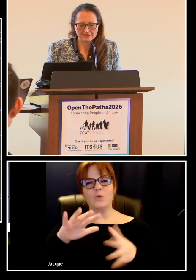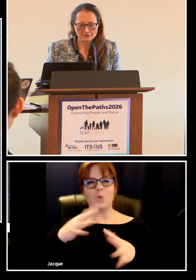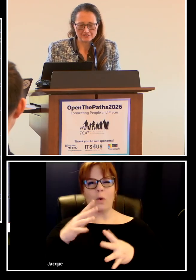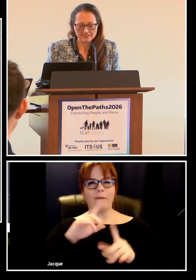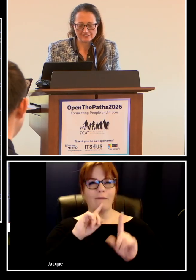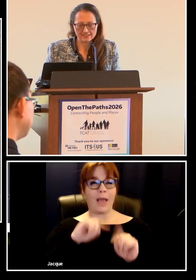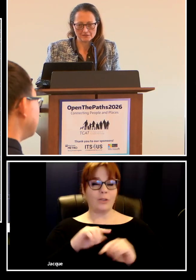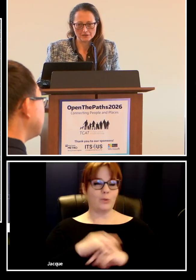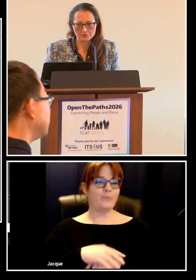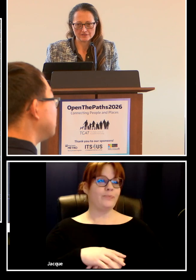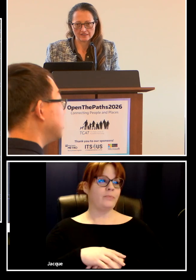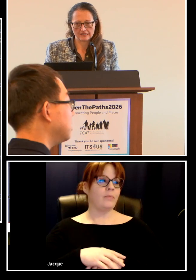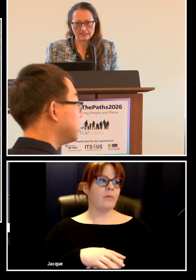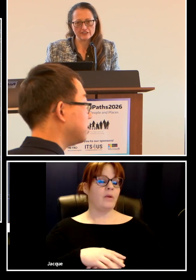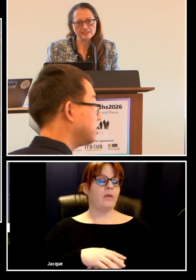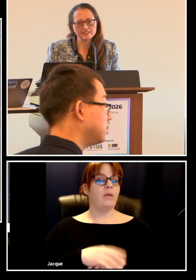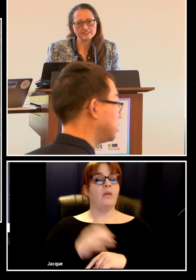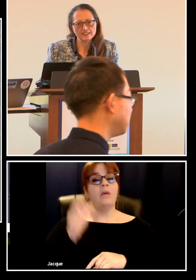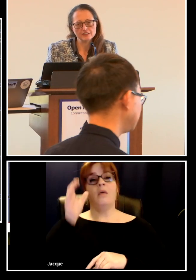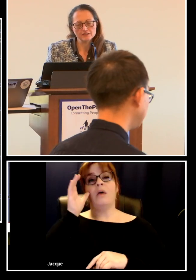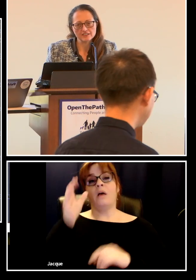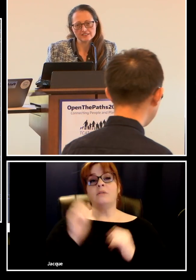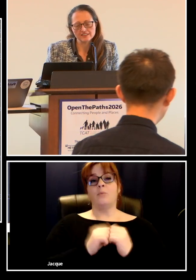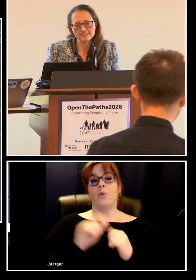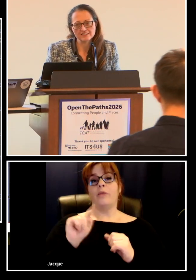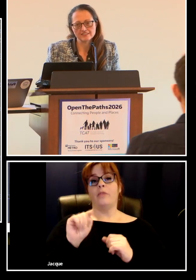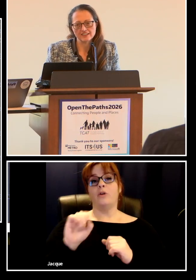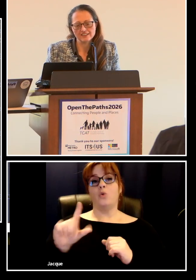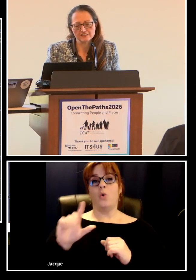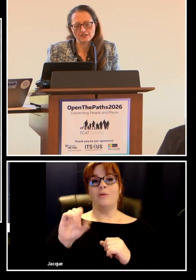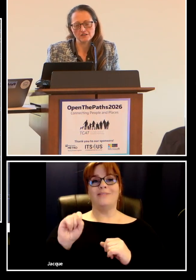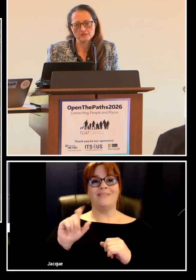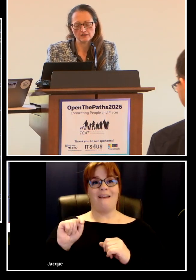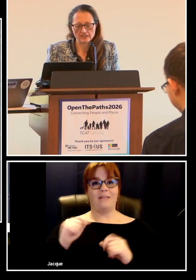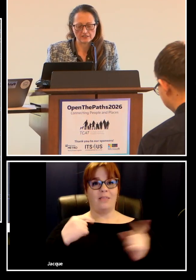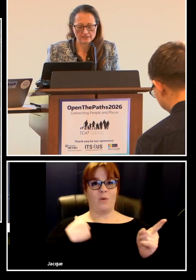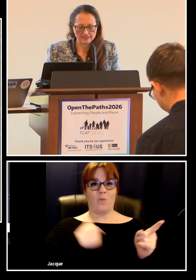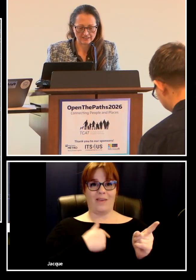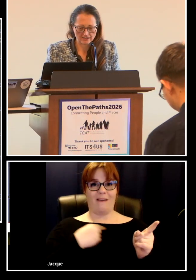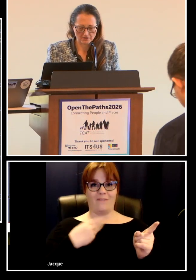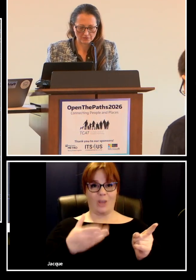the tool sets that we present here is that you get to integrate your own layer. Um,